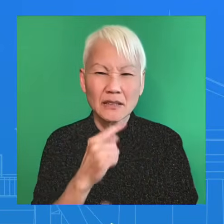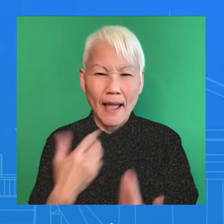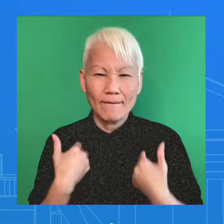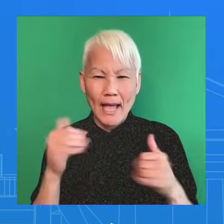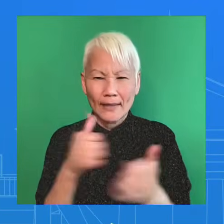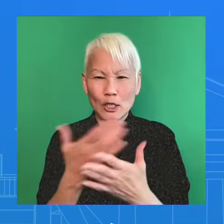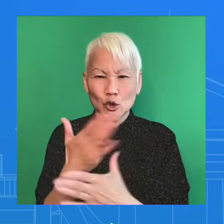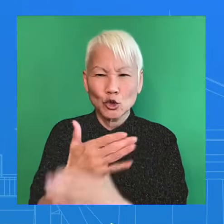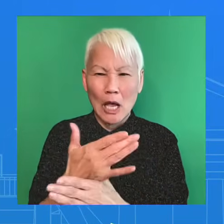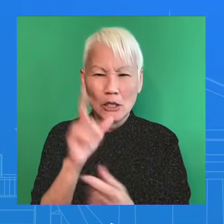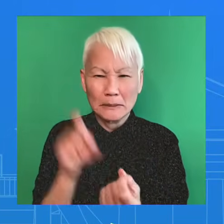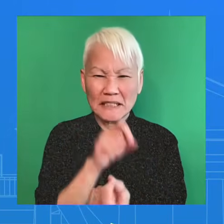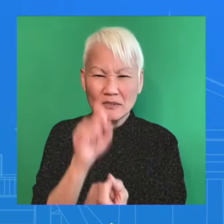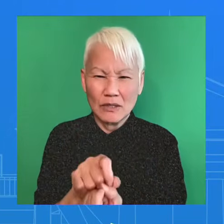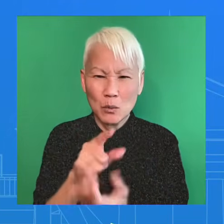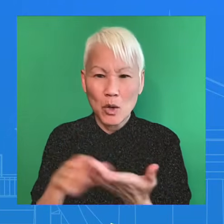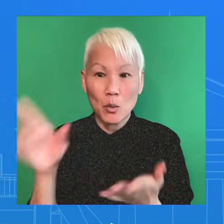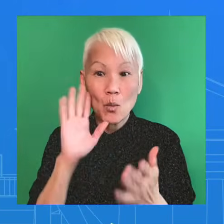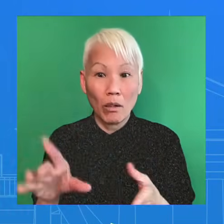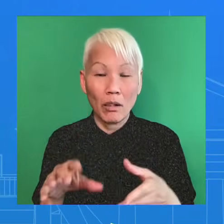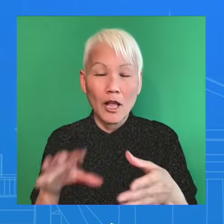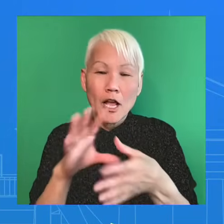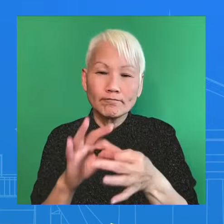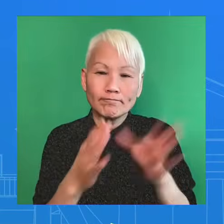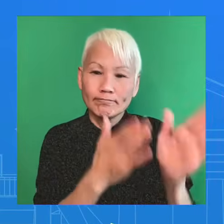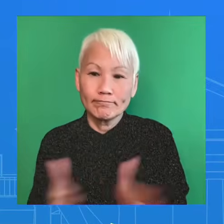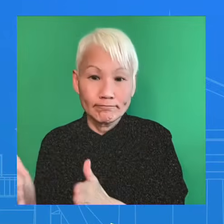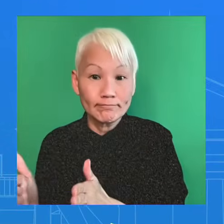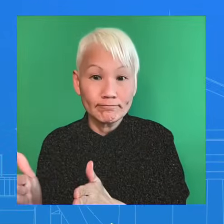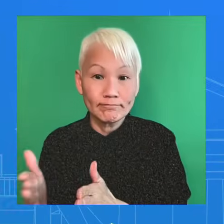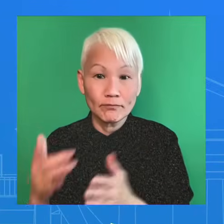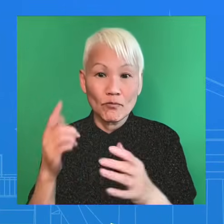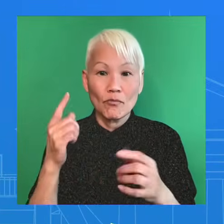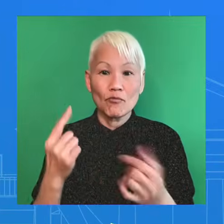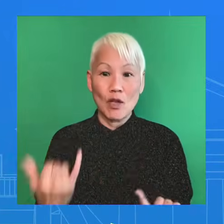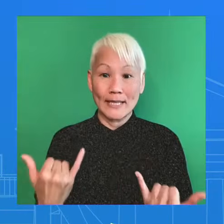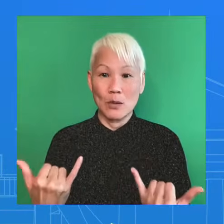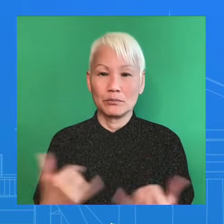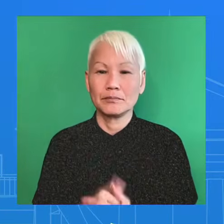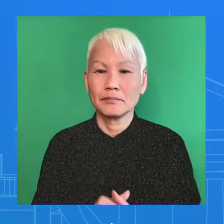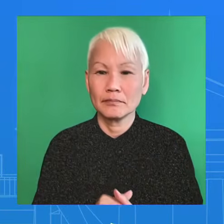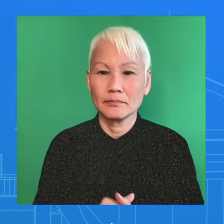Ms. Jean-Pierre: All right, go ahead, Catherine. The Press: The Cabinet meeting tomorrow --anything you can tell us about the theme or the focus of the -- Ms. Jean-Pierre: Sure.